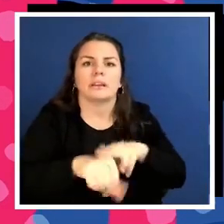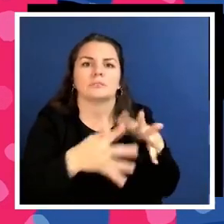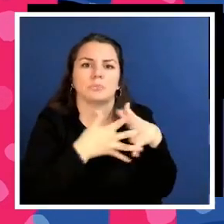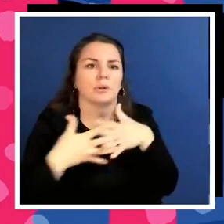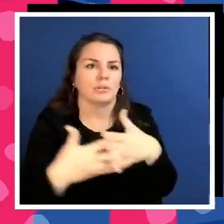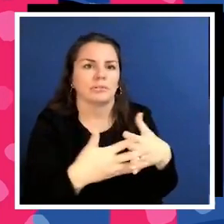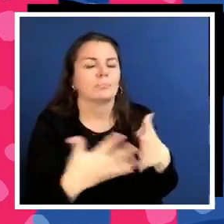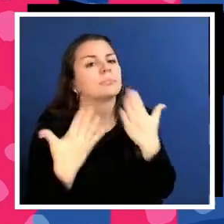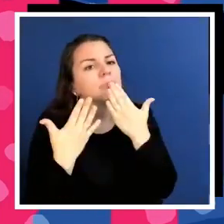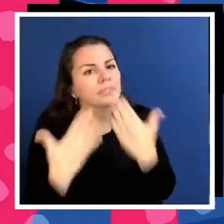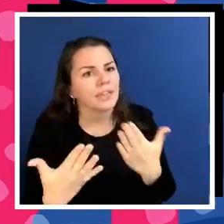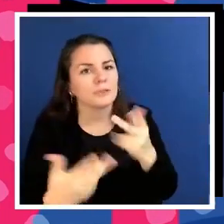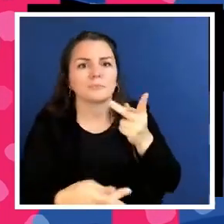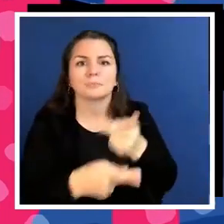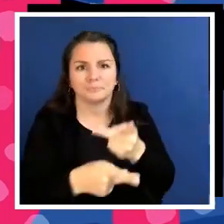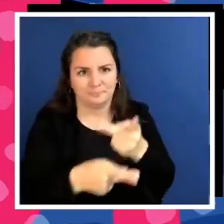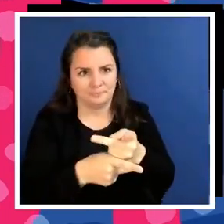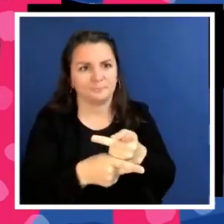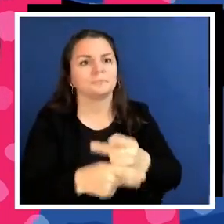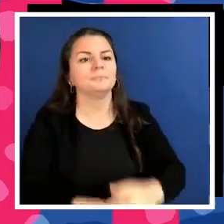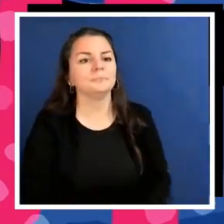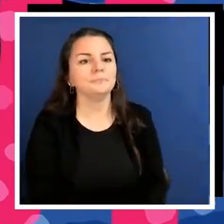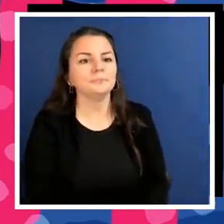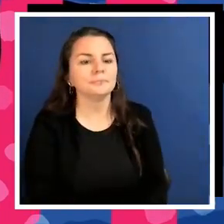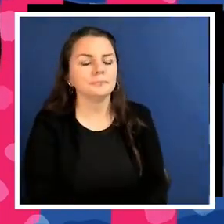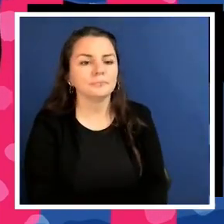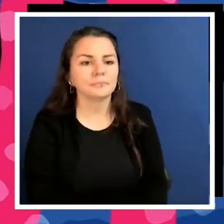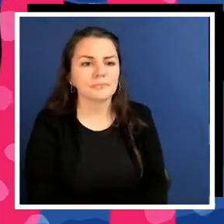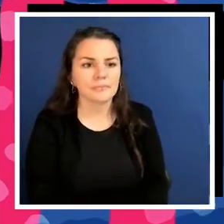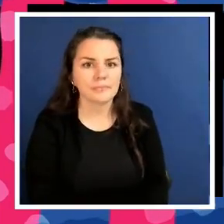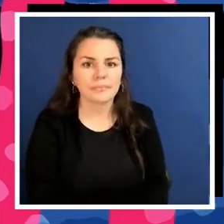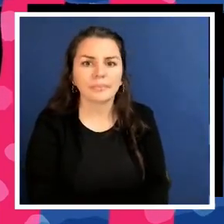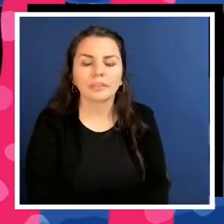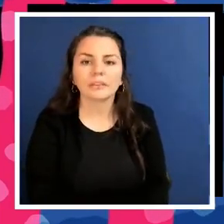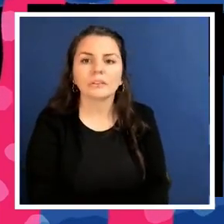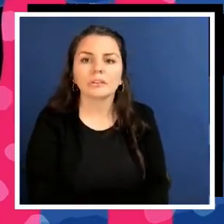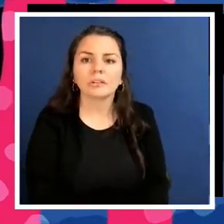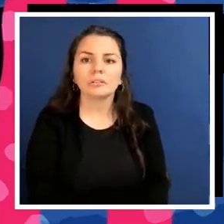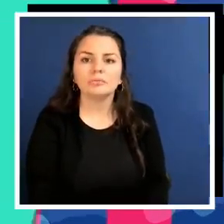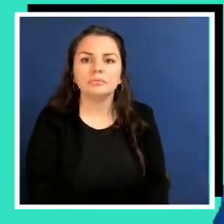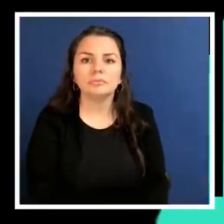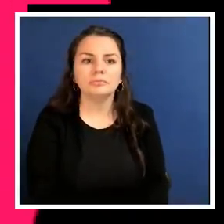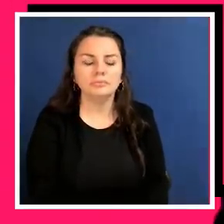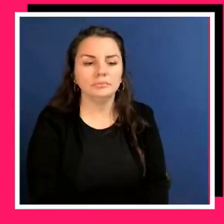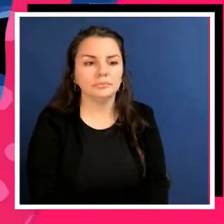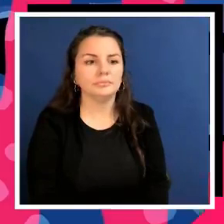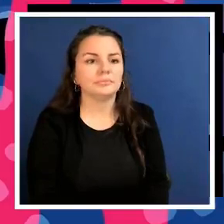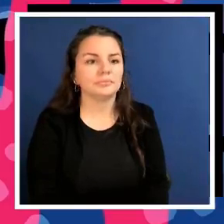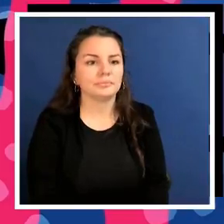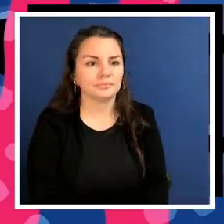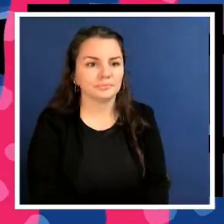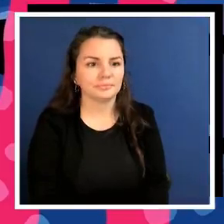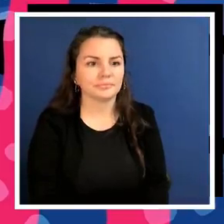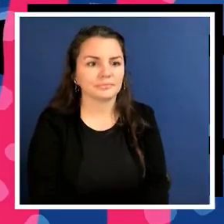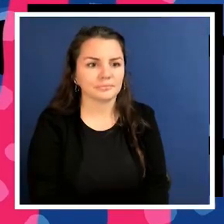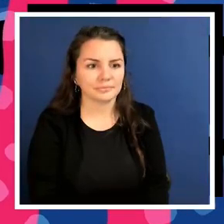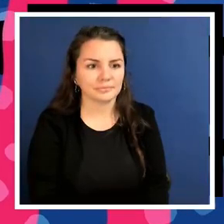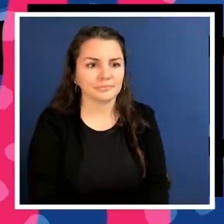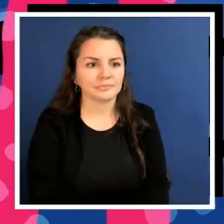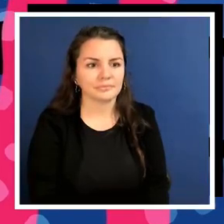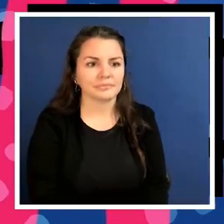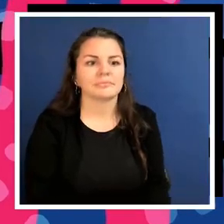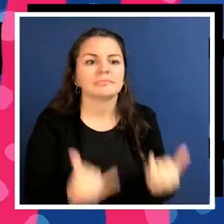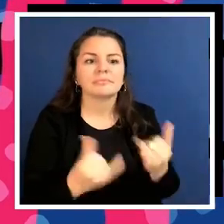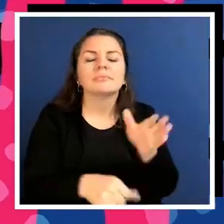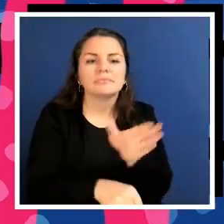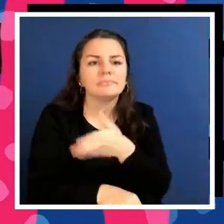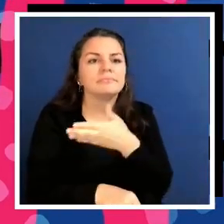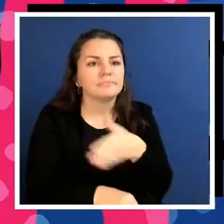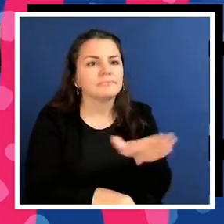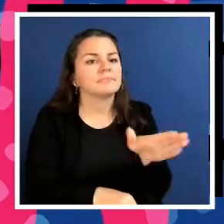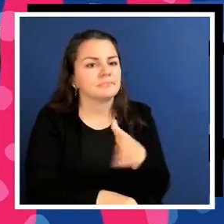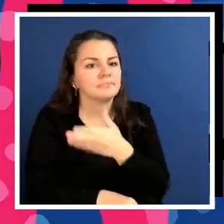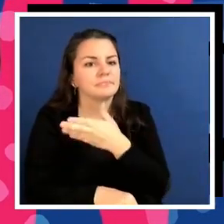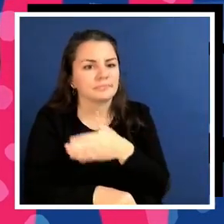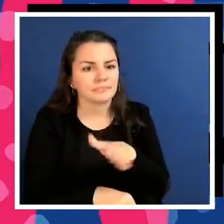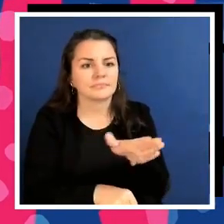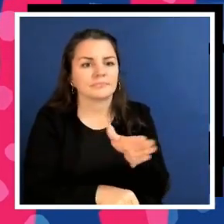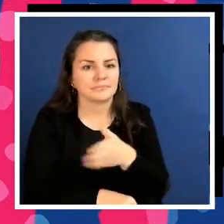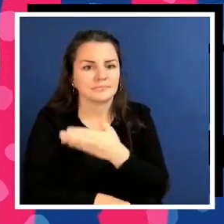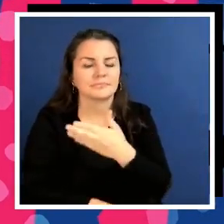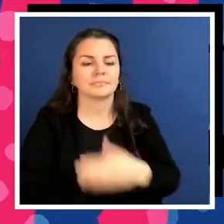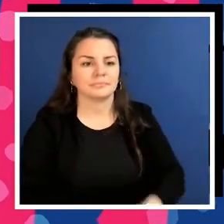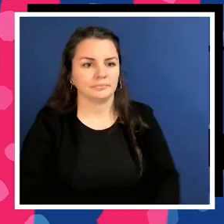OUR CHILDREN, OUR FAMILIES AND